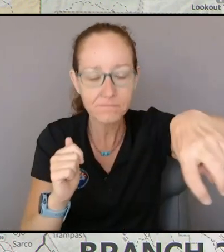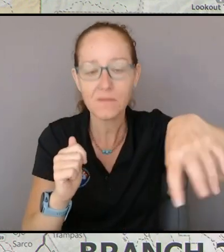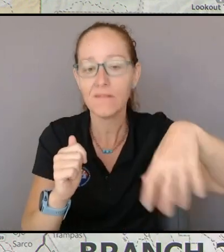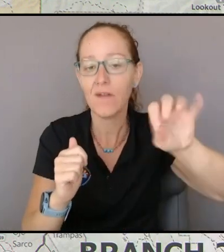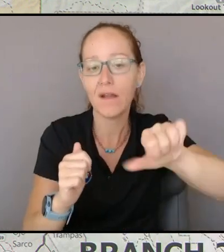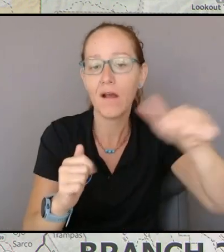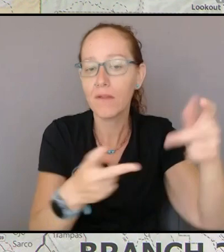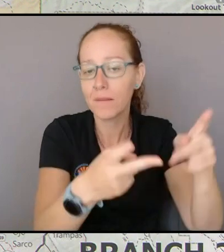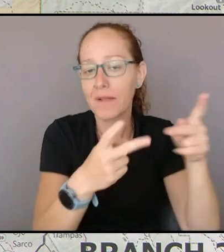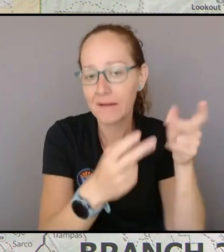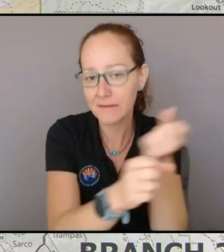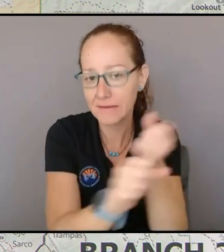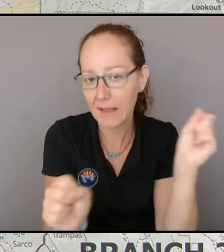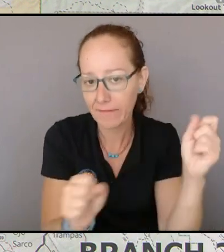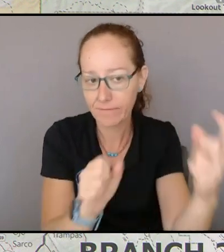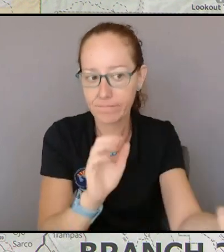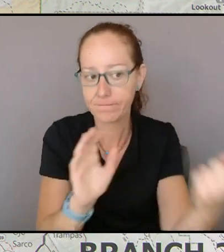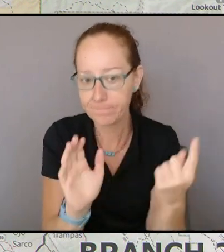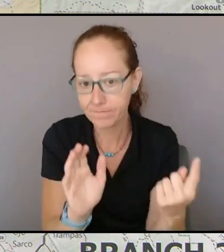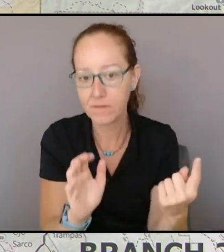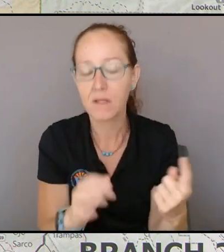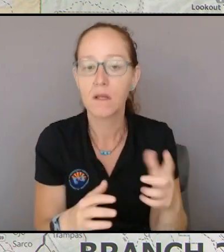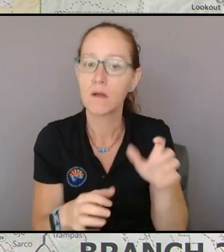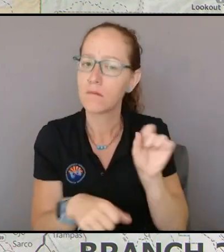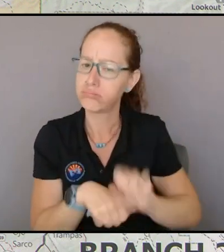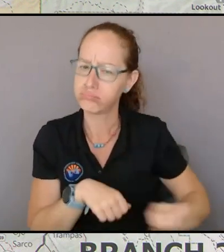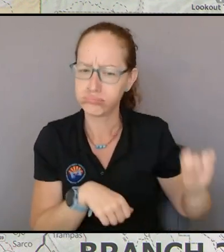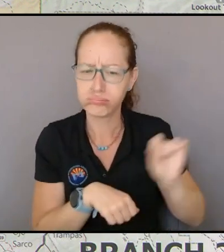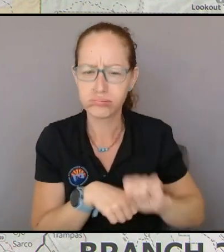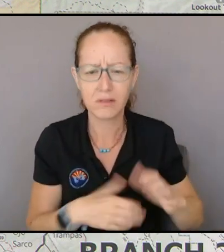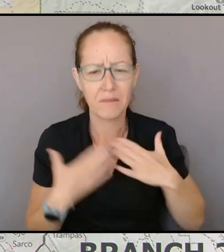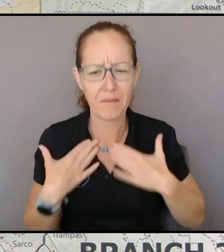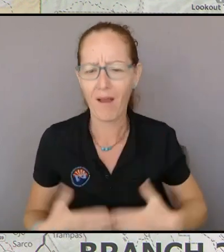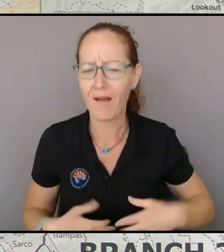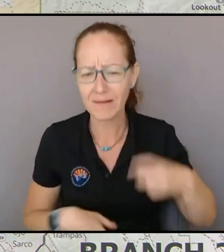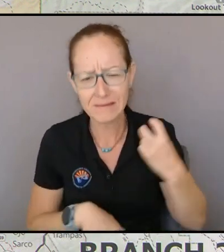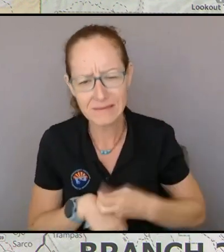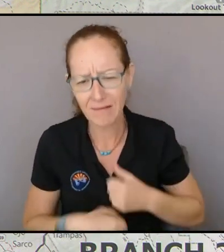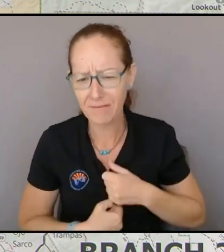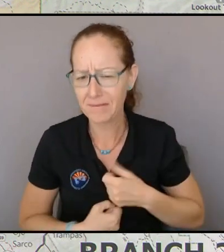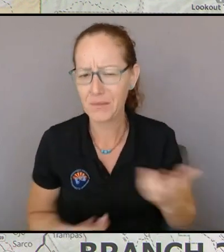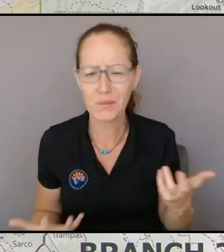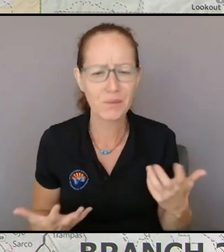there, and one that was loaned to us from the from the Eastern Zone yesterday. That's the work that they